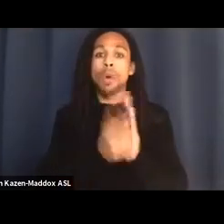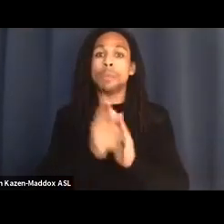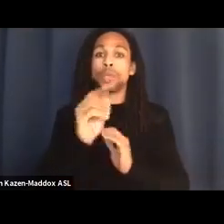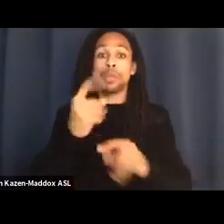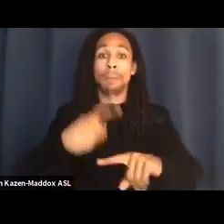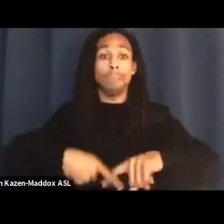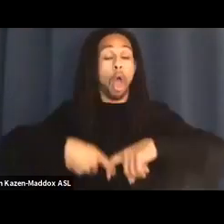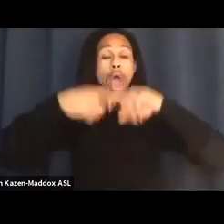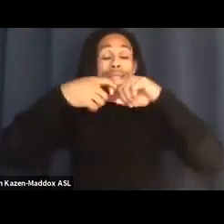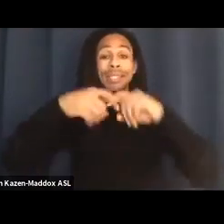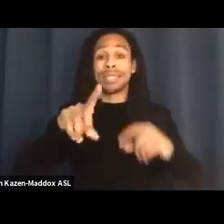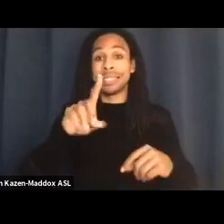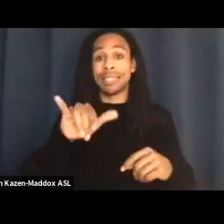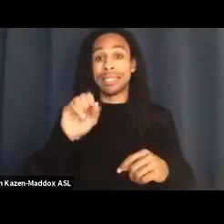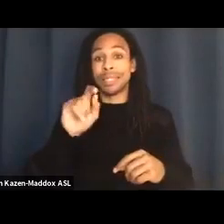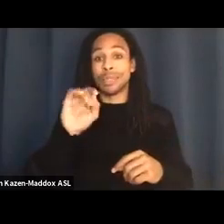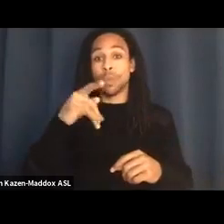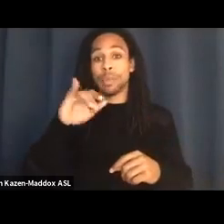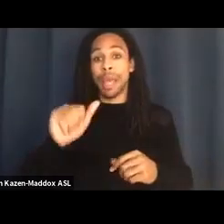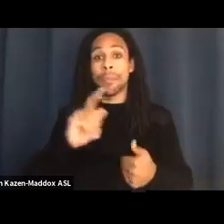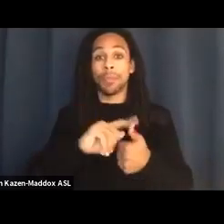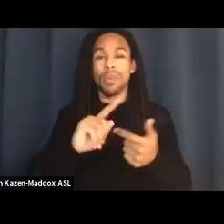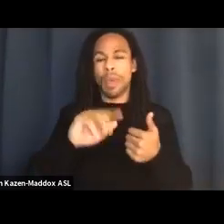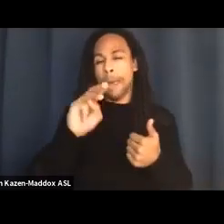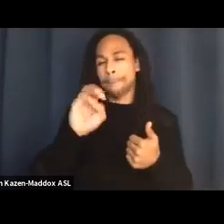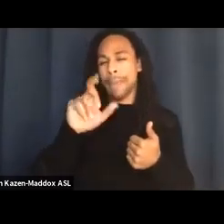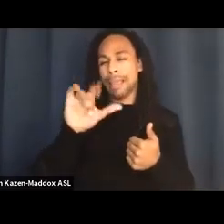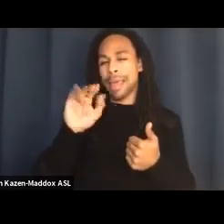that we have been in such small spaces for a long time.